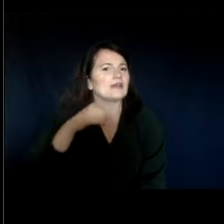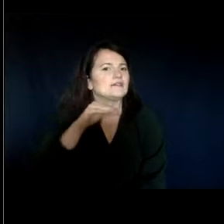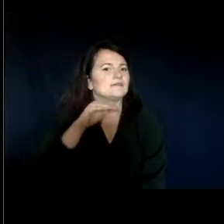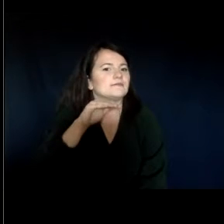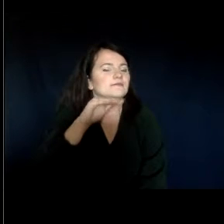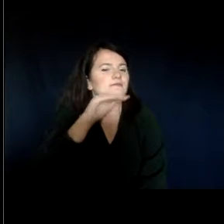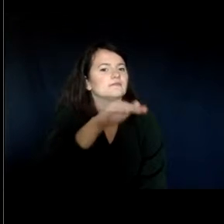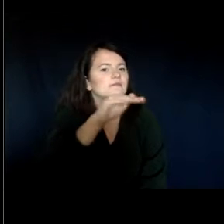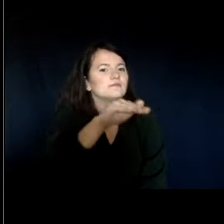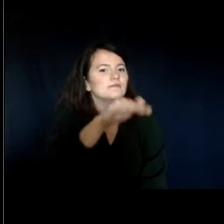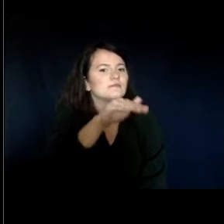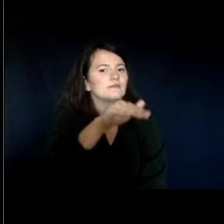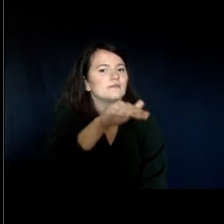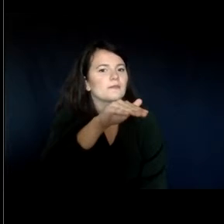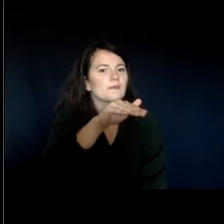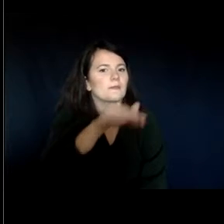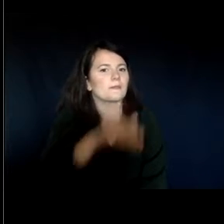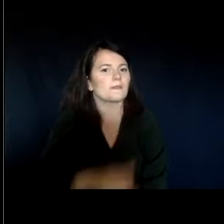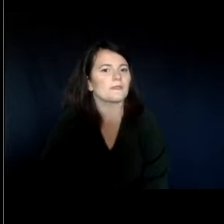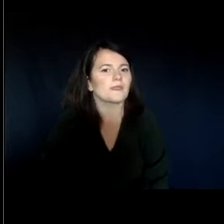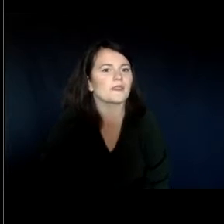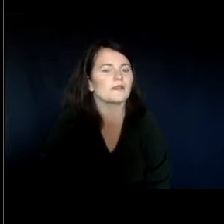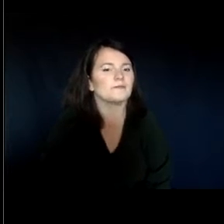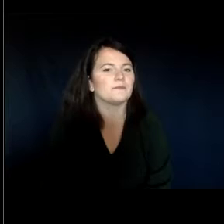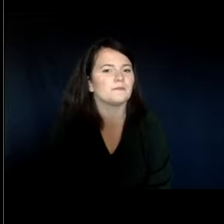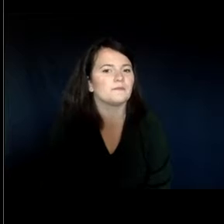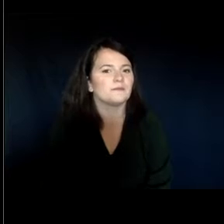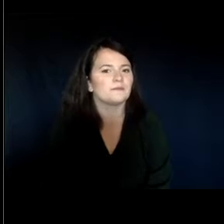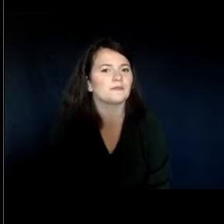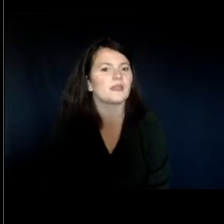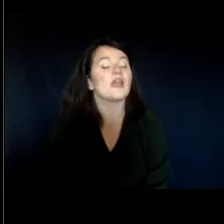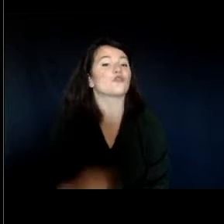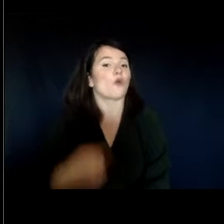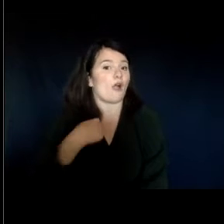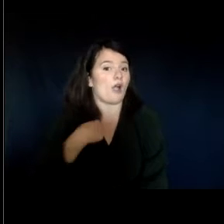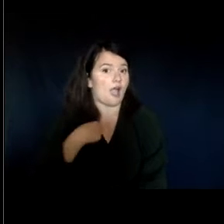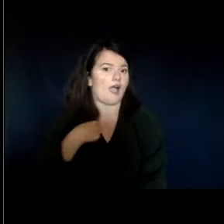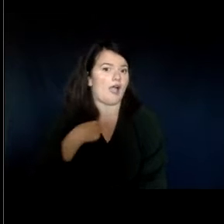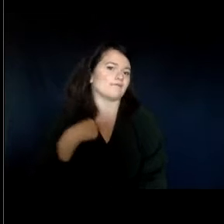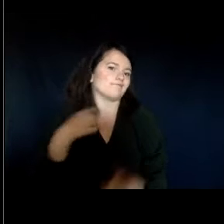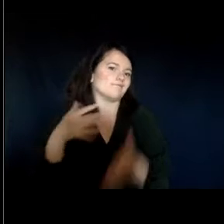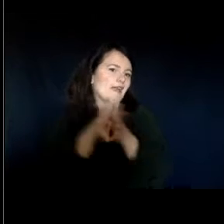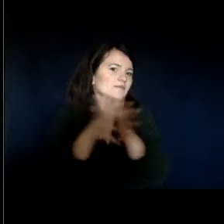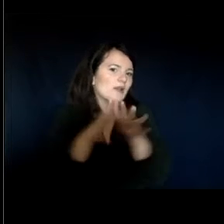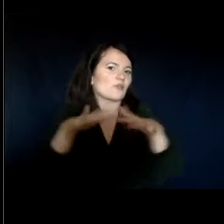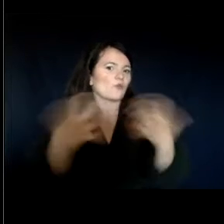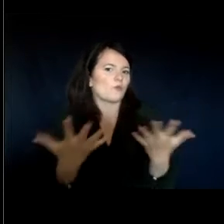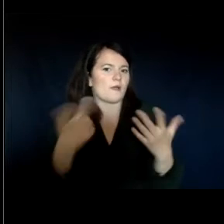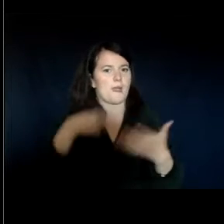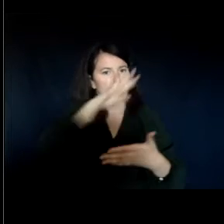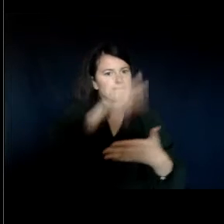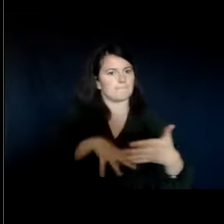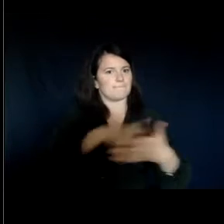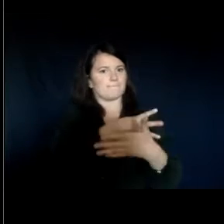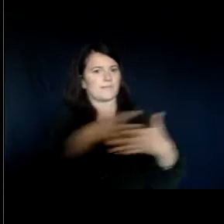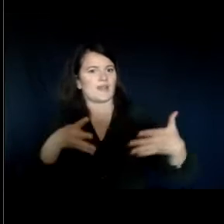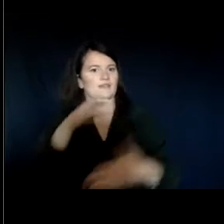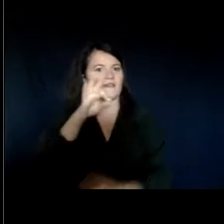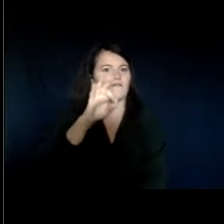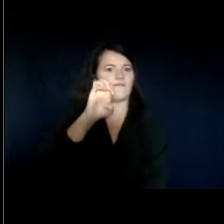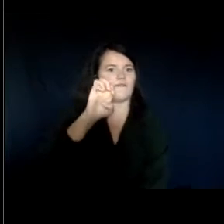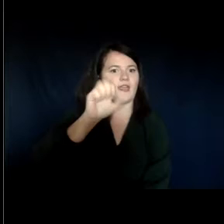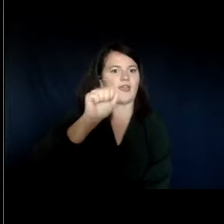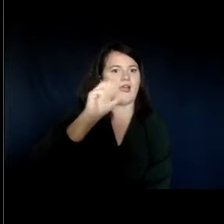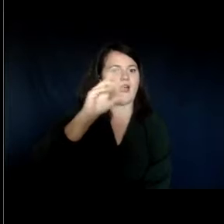to what is the CRII, Corona Response Investment Initiative and the CRII+